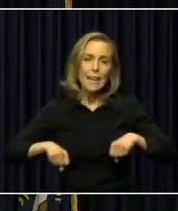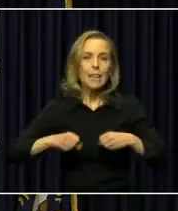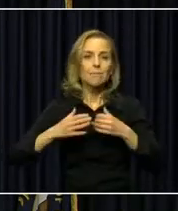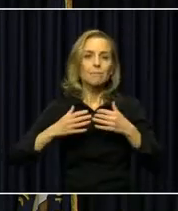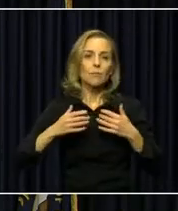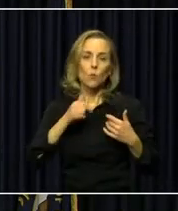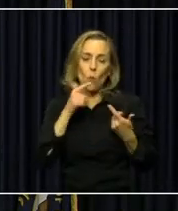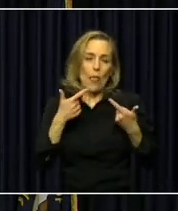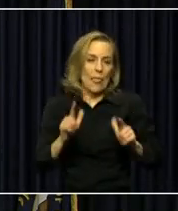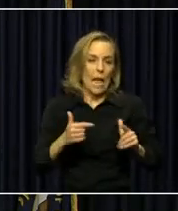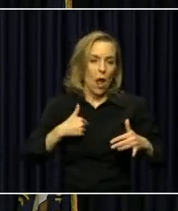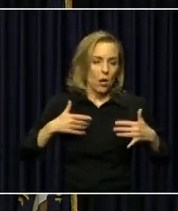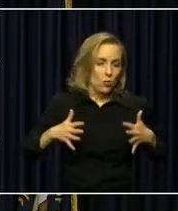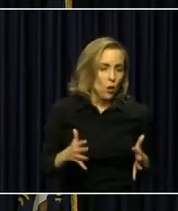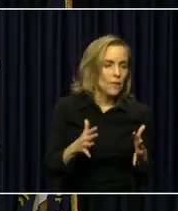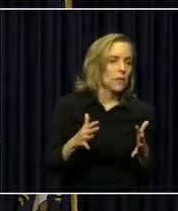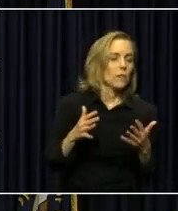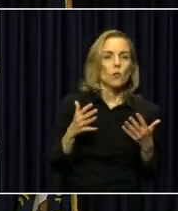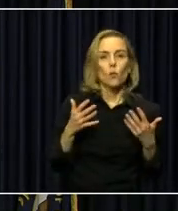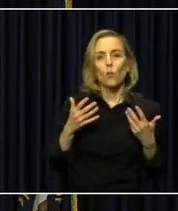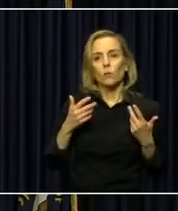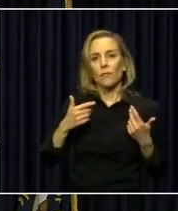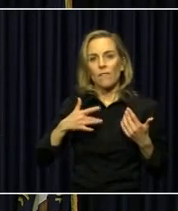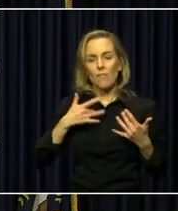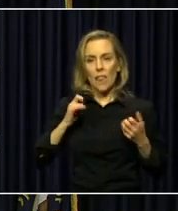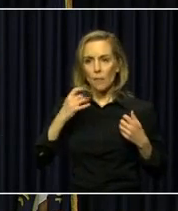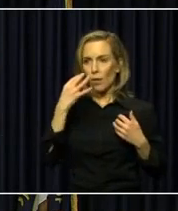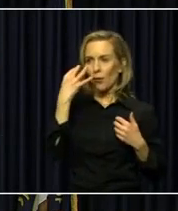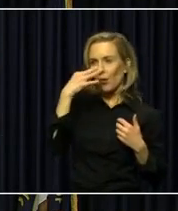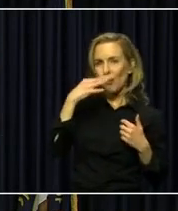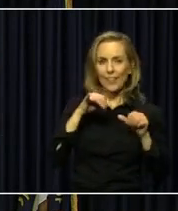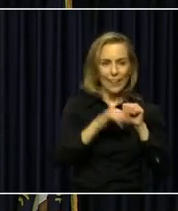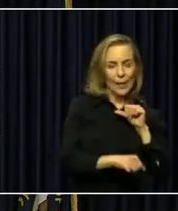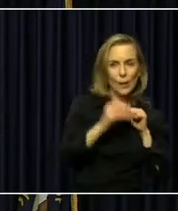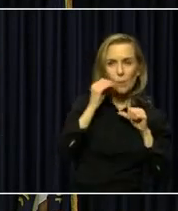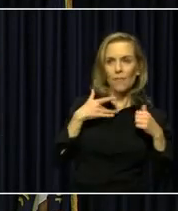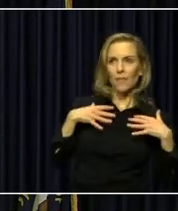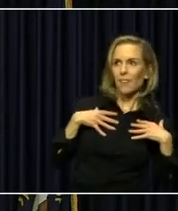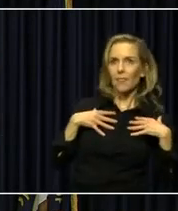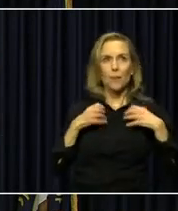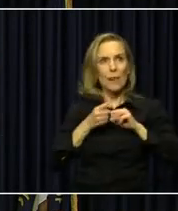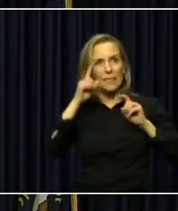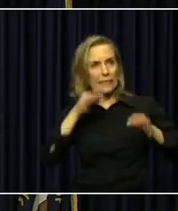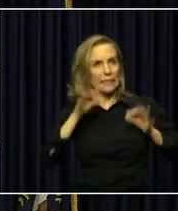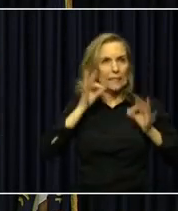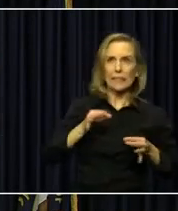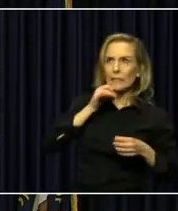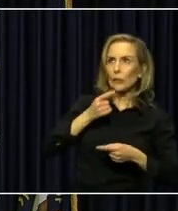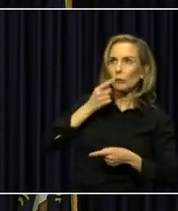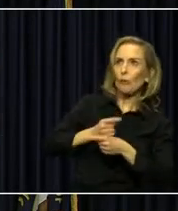ENCOURAGE OUR PEOPLE TO STAY HOME AND STAY SAFE, WE'RE CHOOSING LIFE.